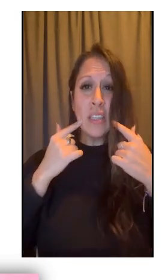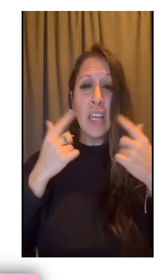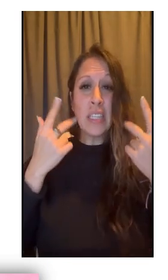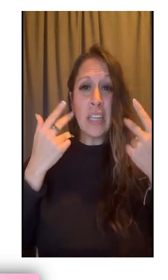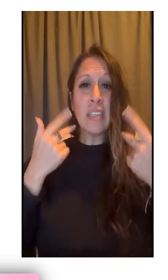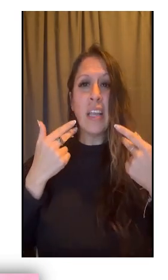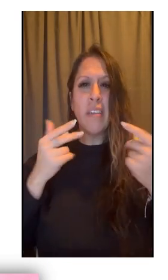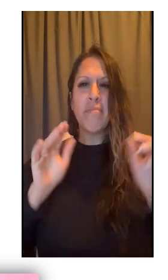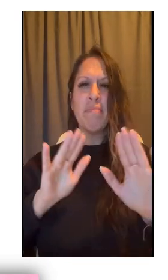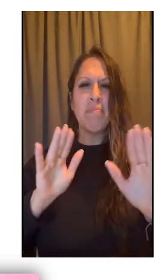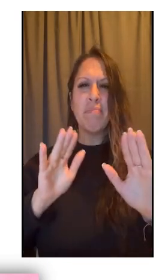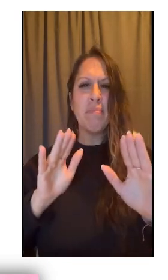potential benefit.